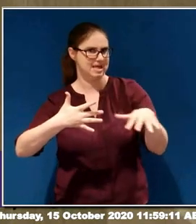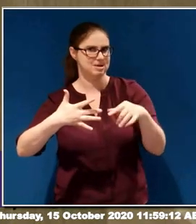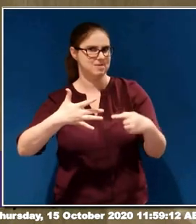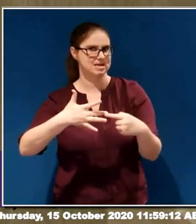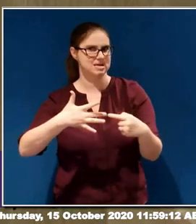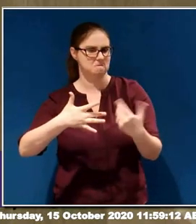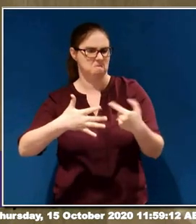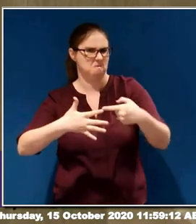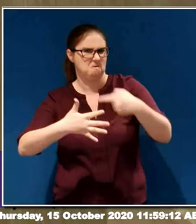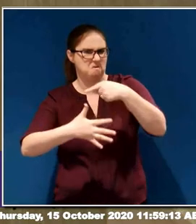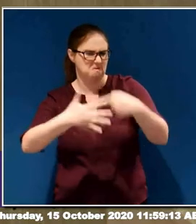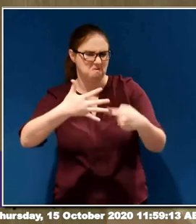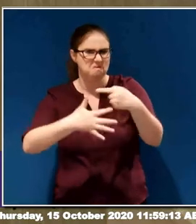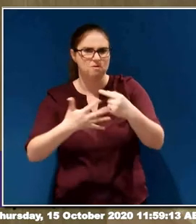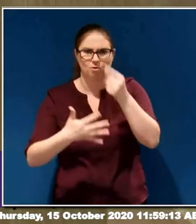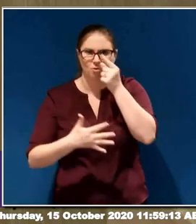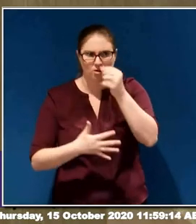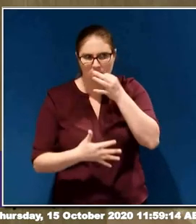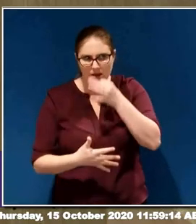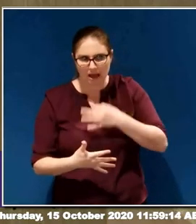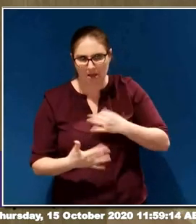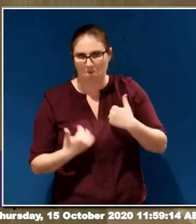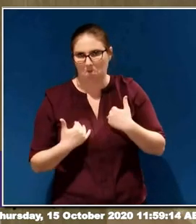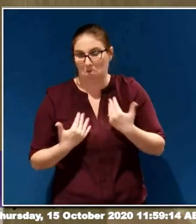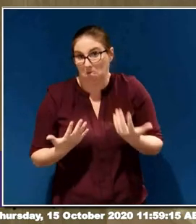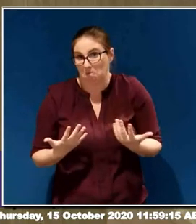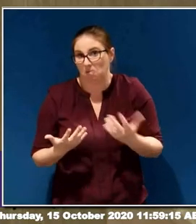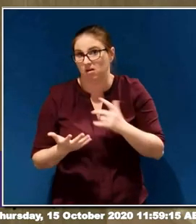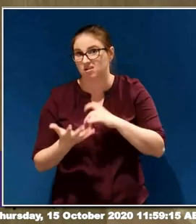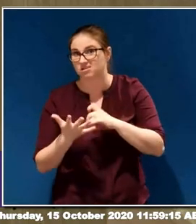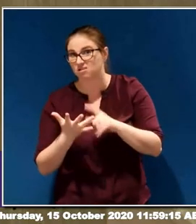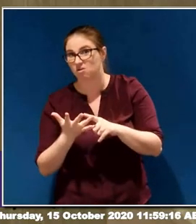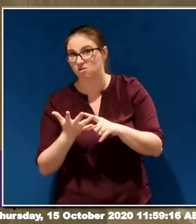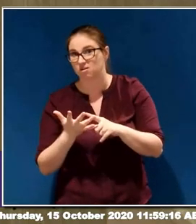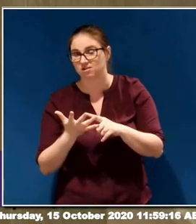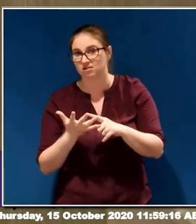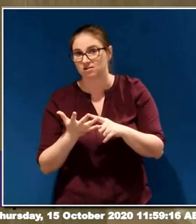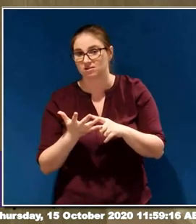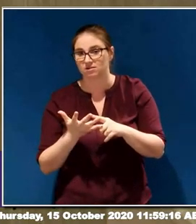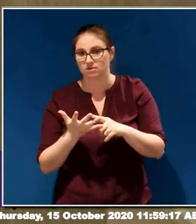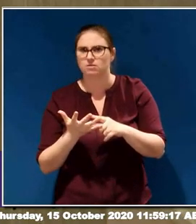So, you know, particularly in the mental health area.